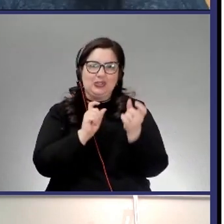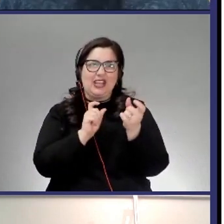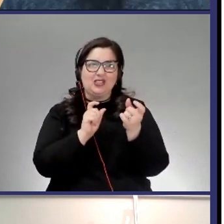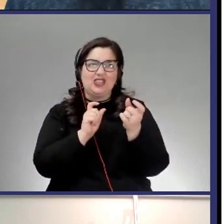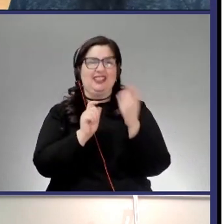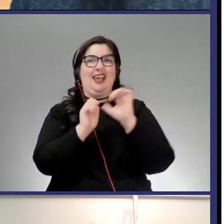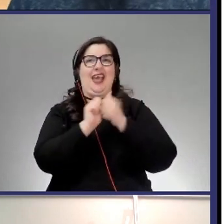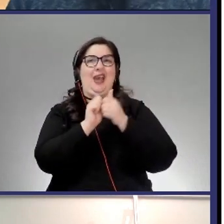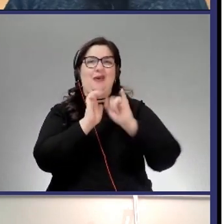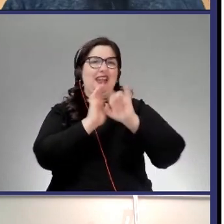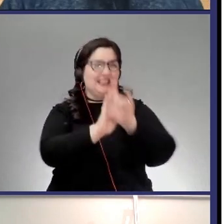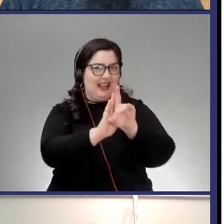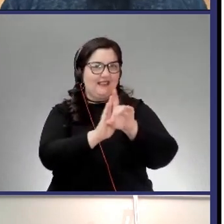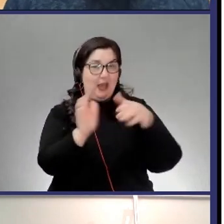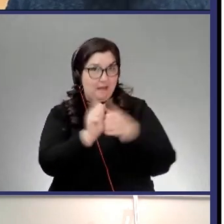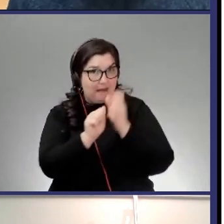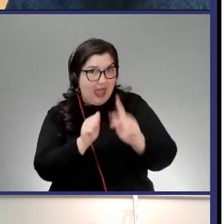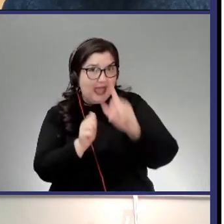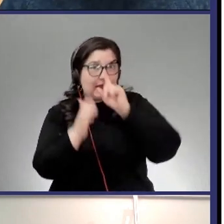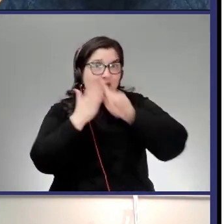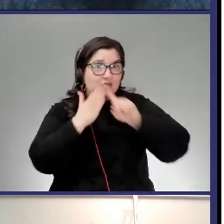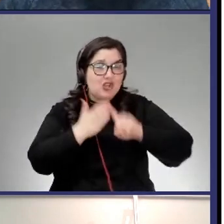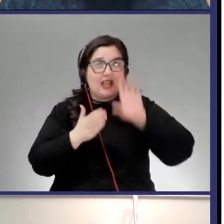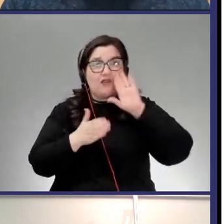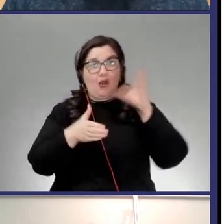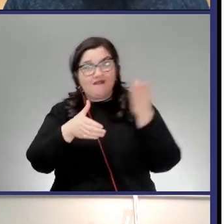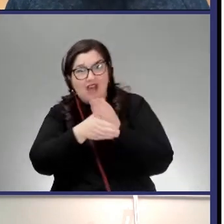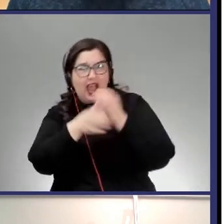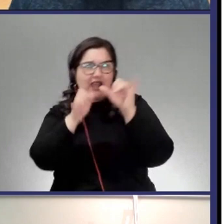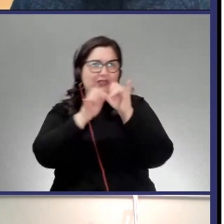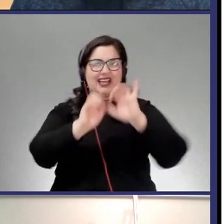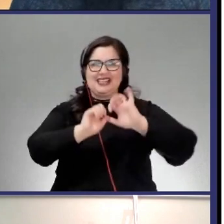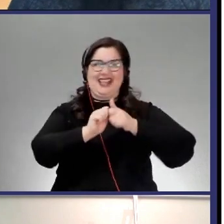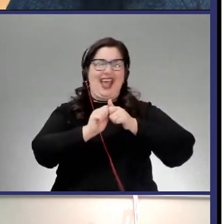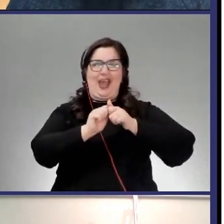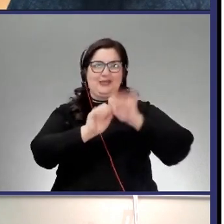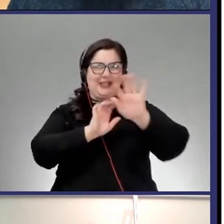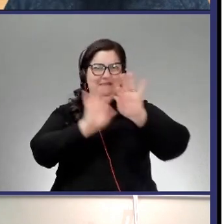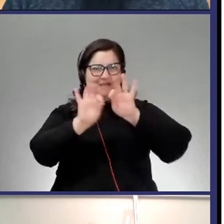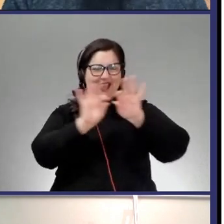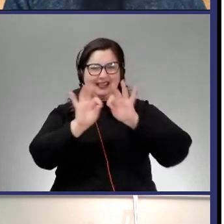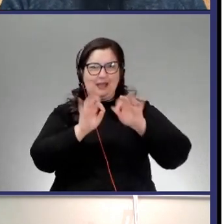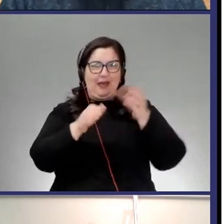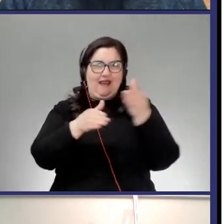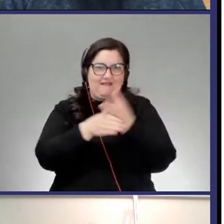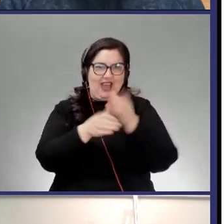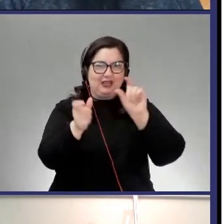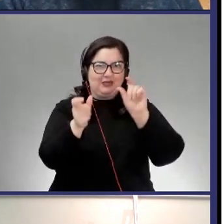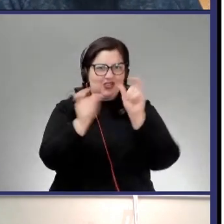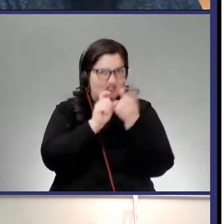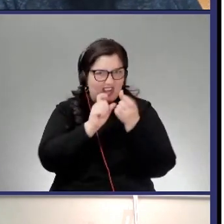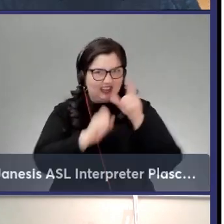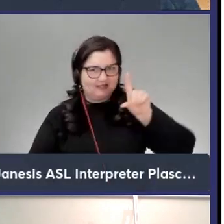Does the backup check for file sizes for binary files? Like how is it picking up that a file has actually changed?